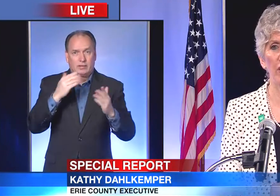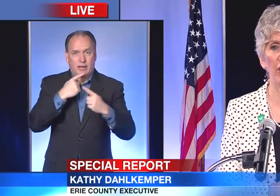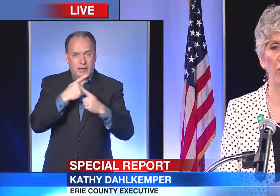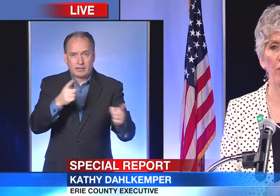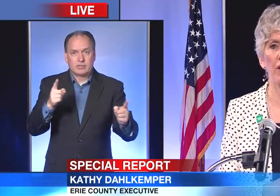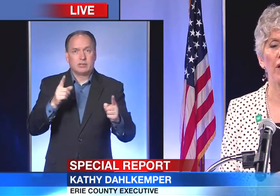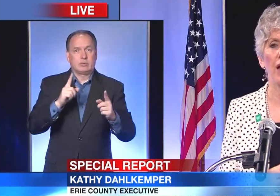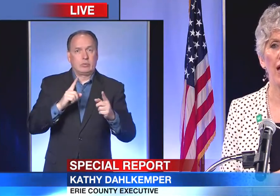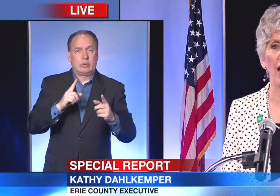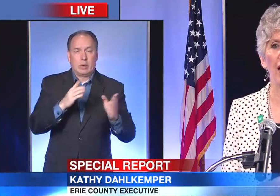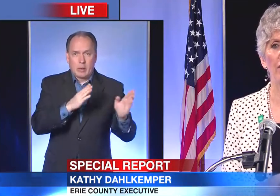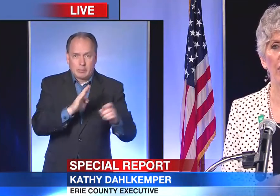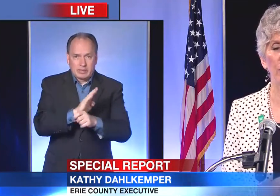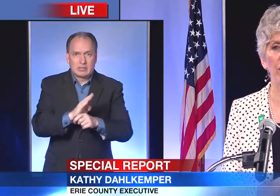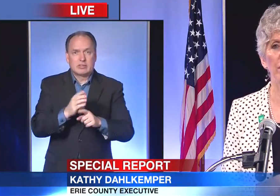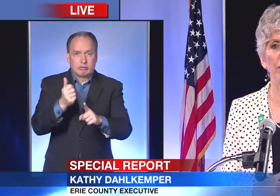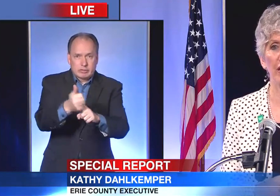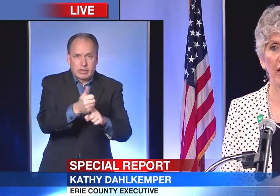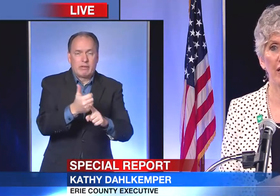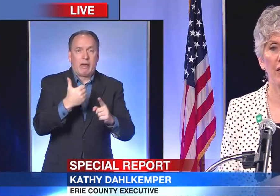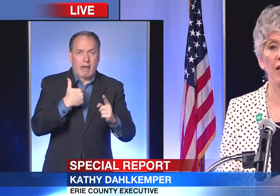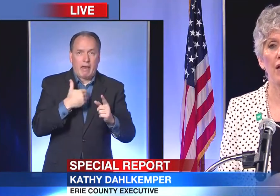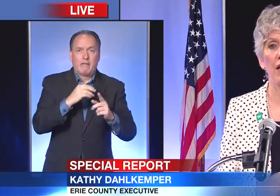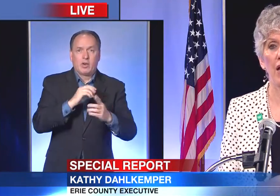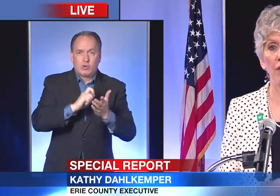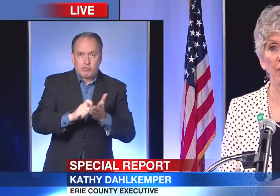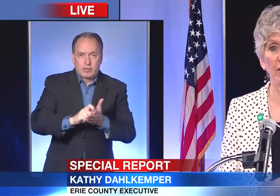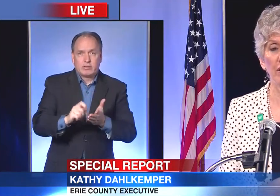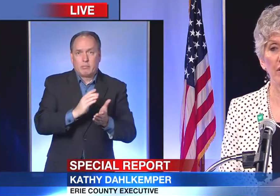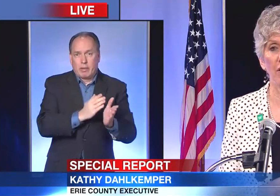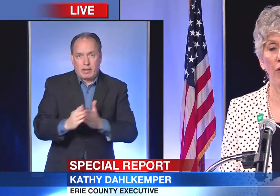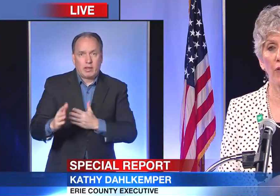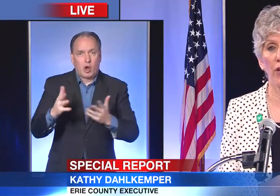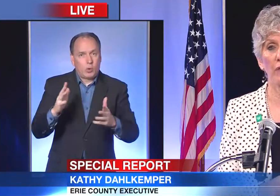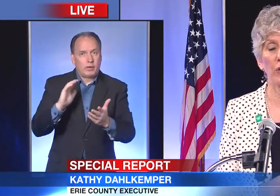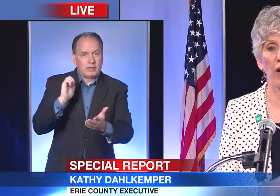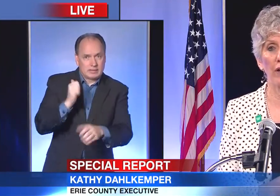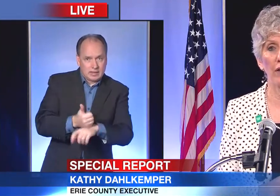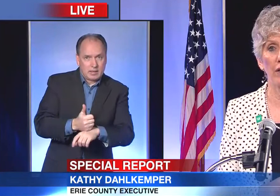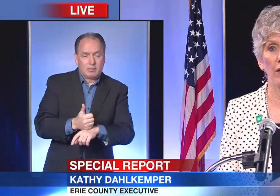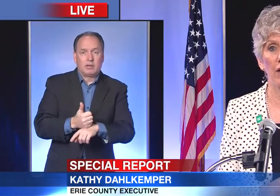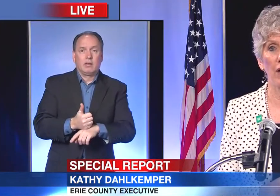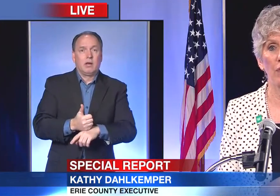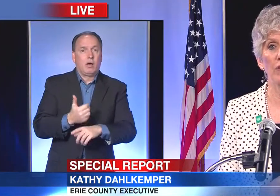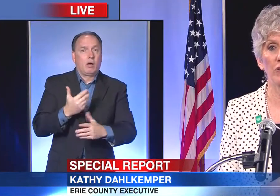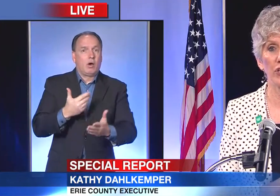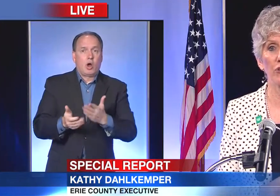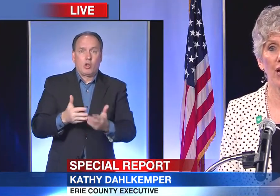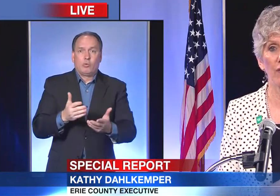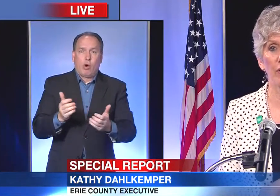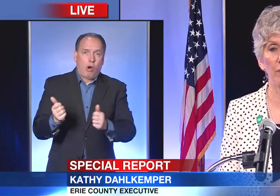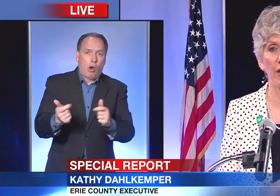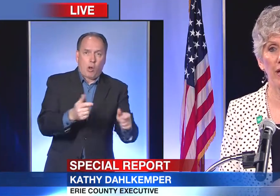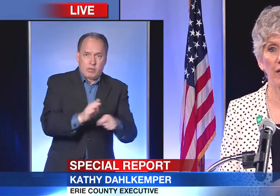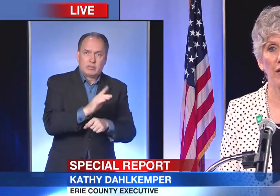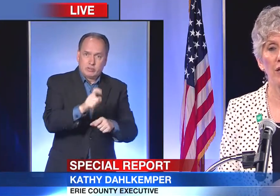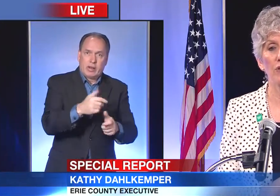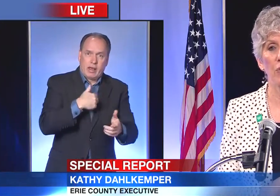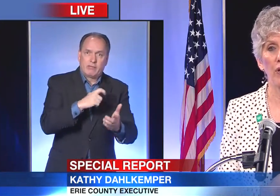ALL ALONG I HAVE BEEN SAYING TO BUSINESSES, COME UP WITH A PLAN FOR WHENEVER WE GET READY TO OPEN, HAVE A WRITTEN PLAN. AND EVERY BUSINESS, ALTHOUGH NOT